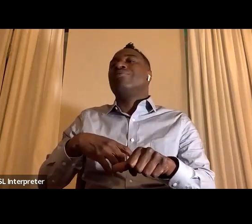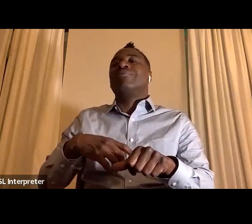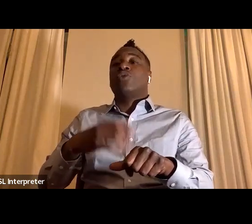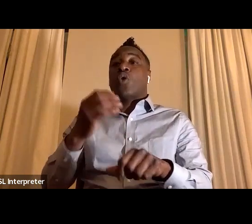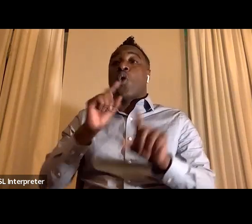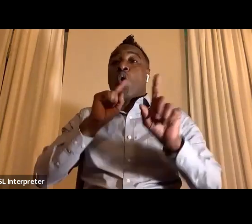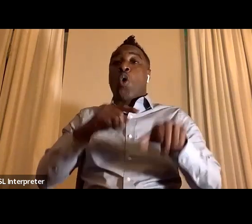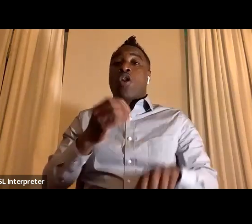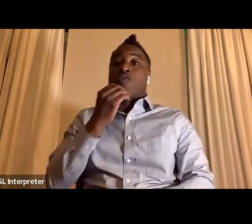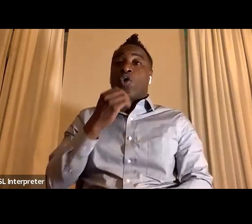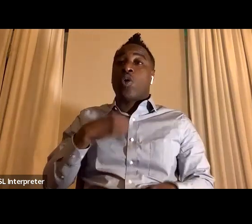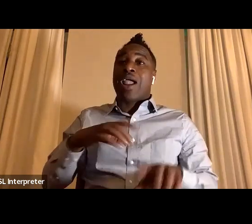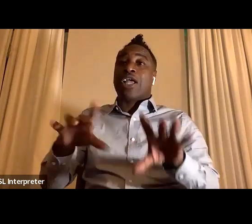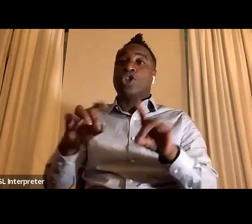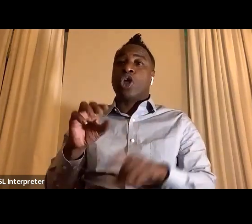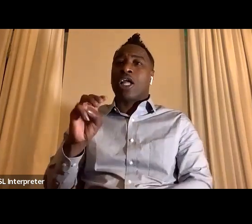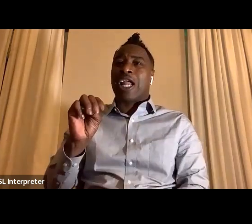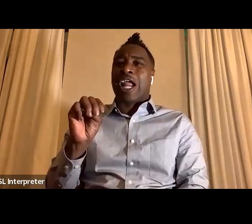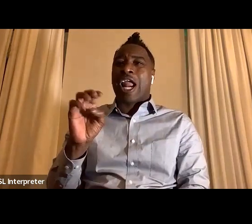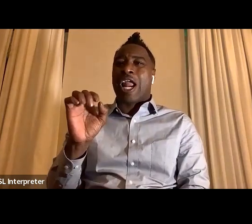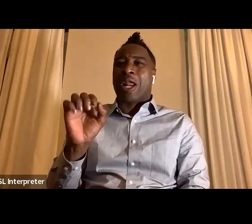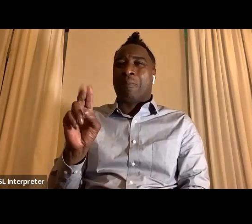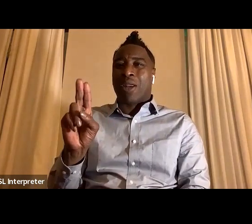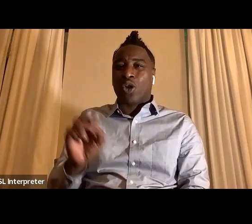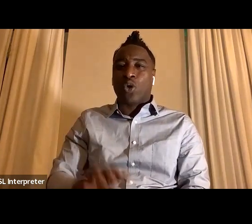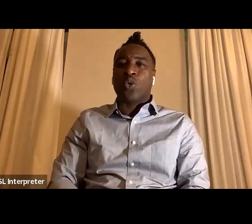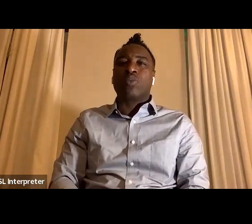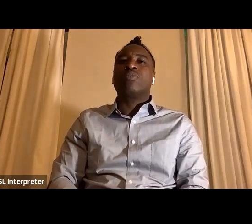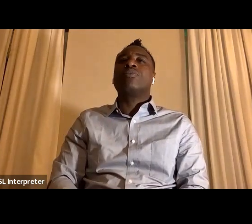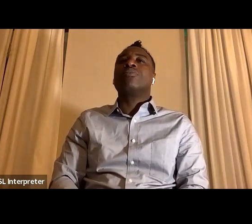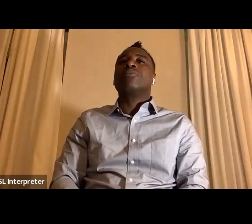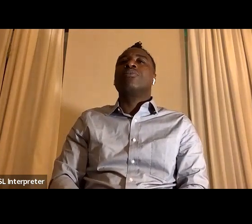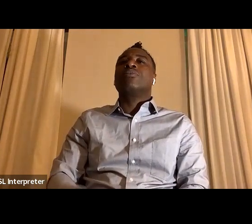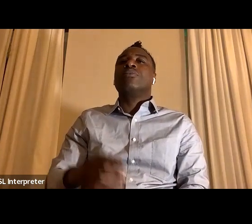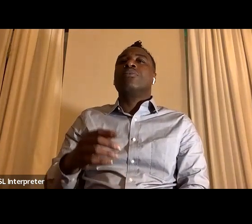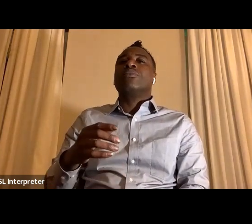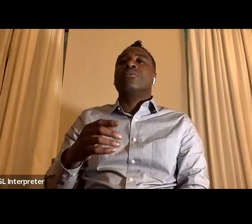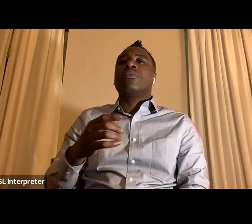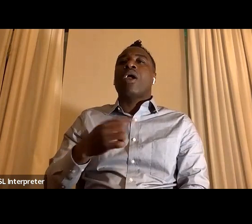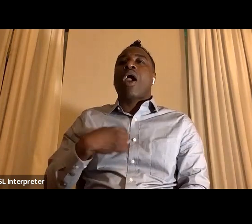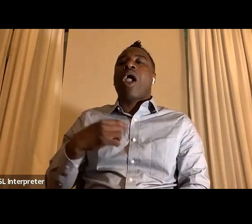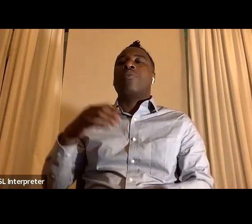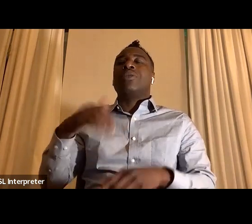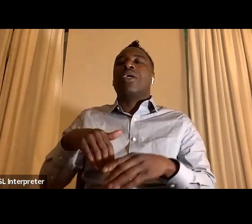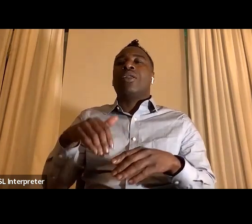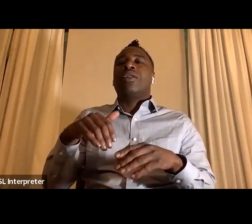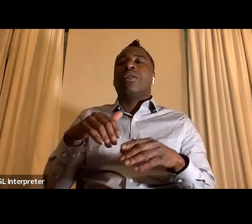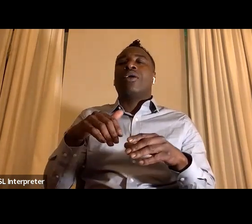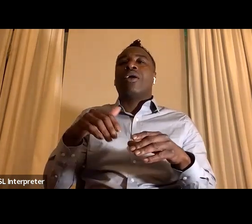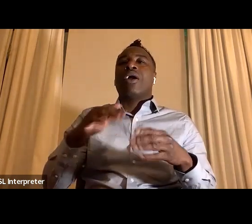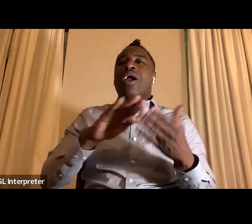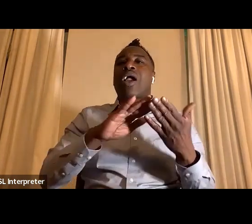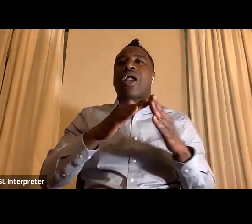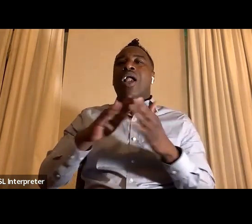with me, a phone like I was on in this college town. And I found this this letter